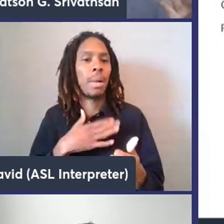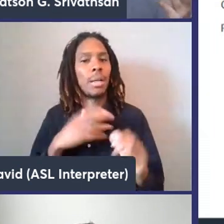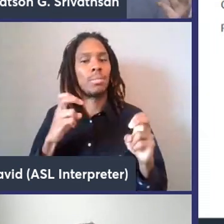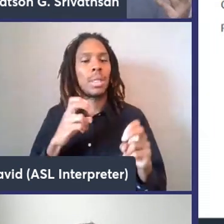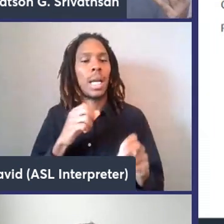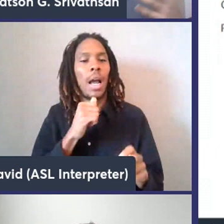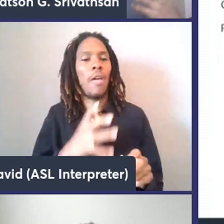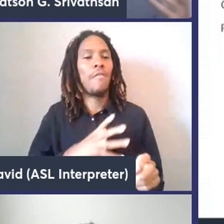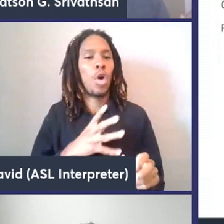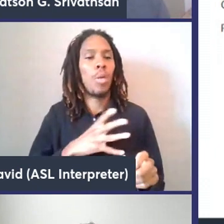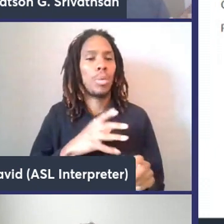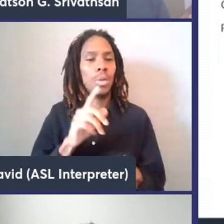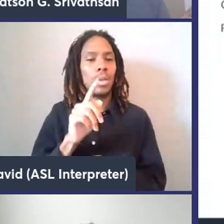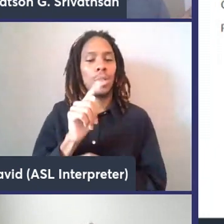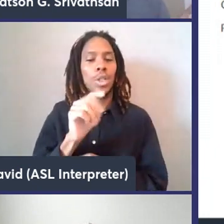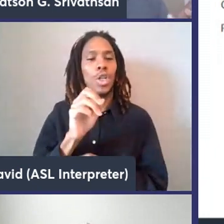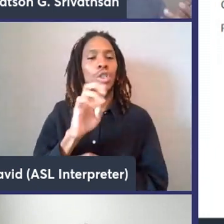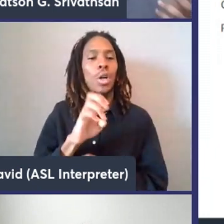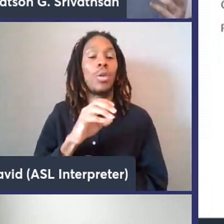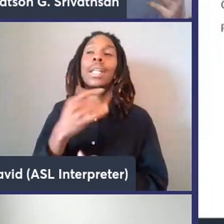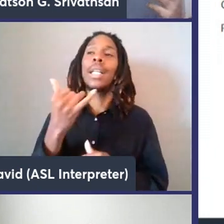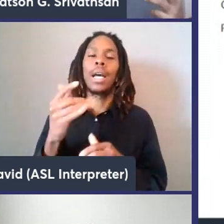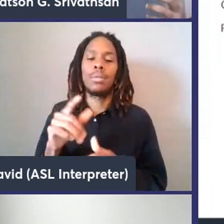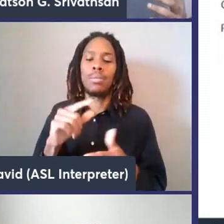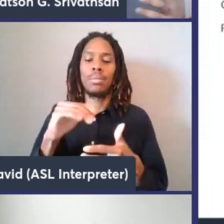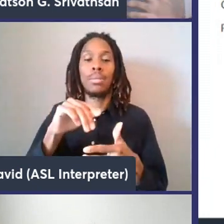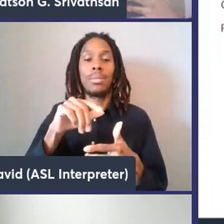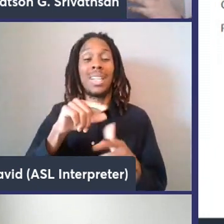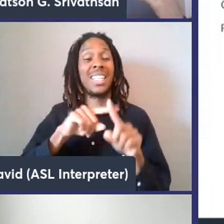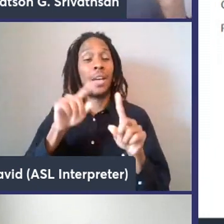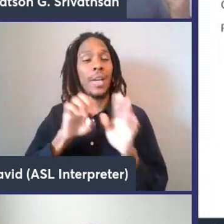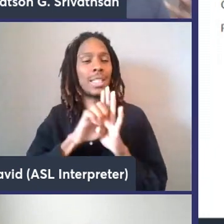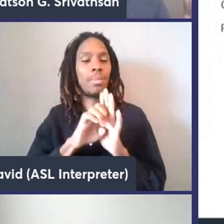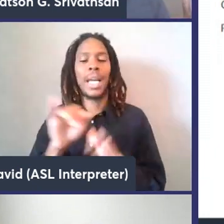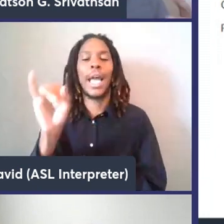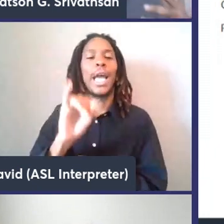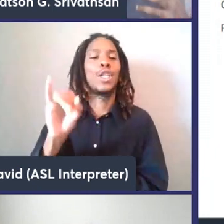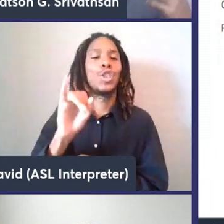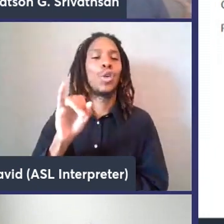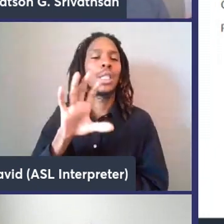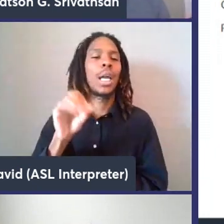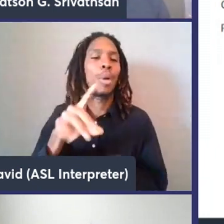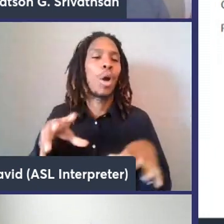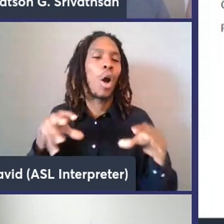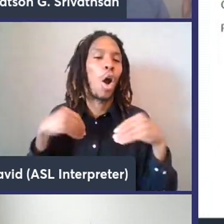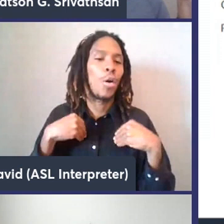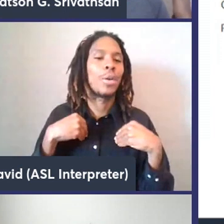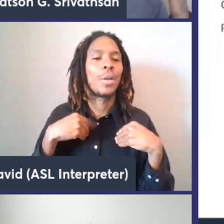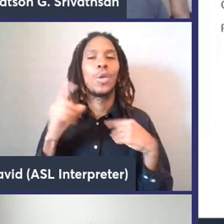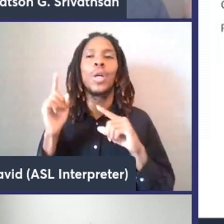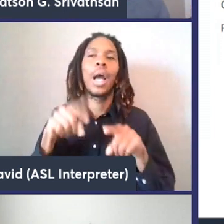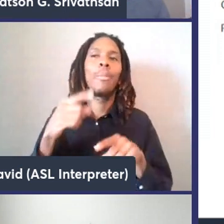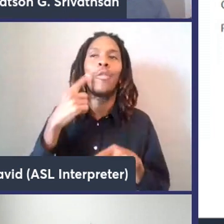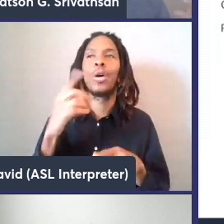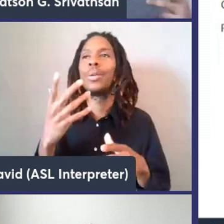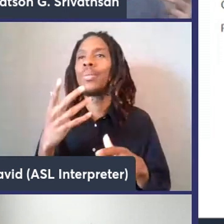Whereas, you are an insurance company, like it's where you come there for some grievances